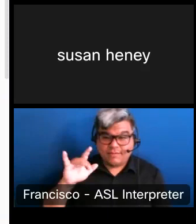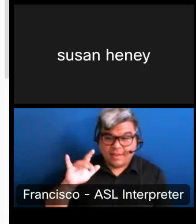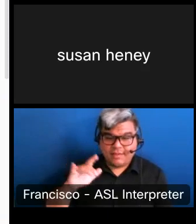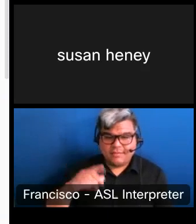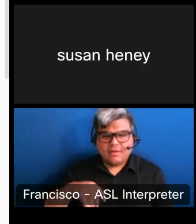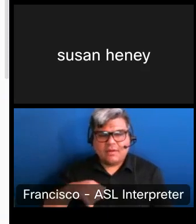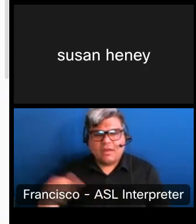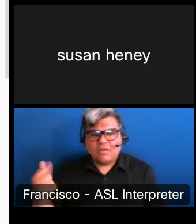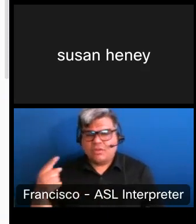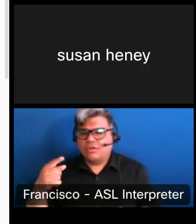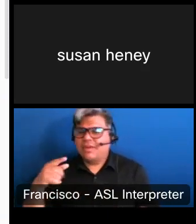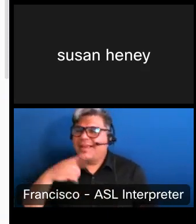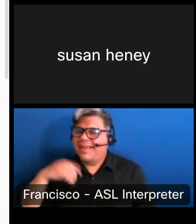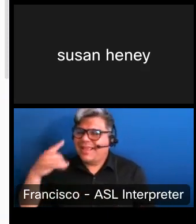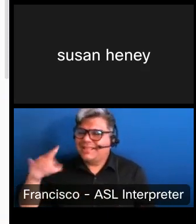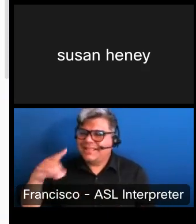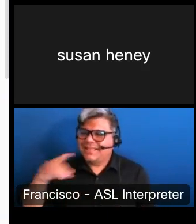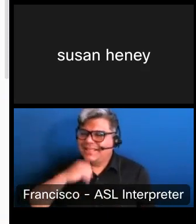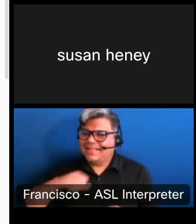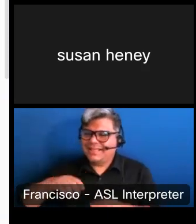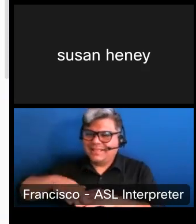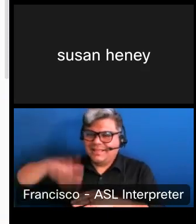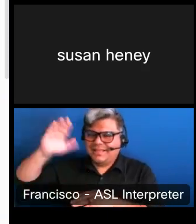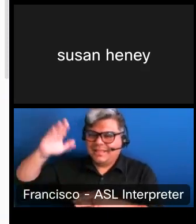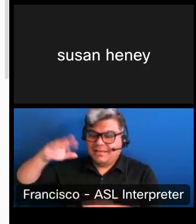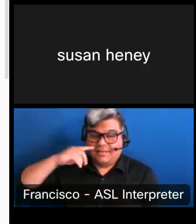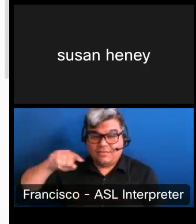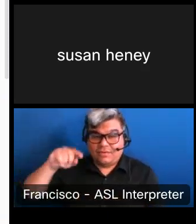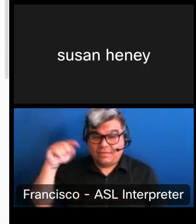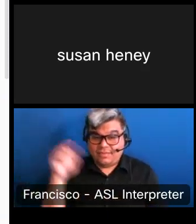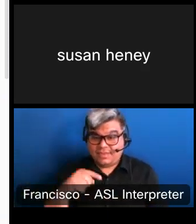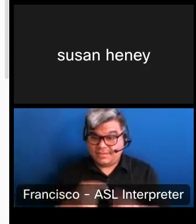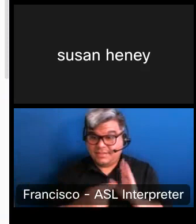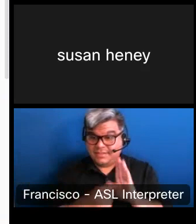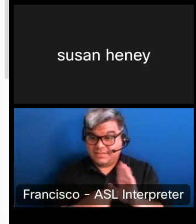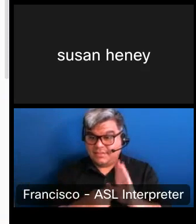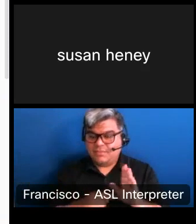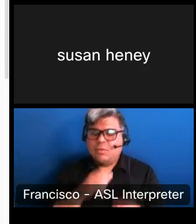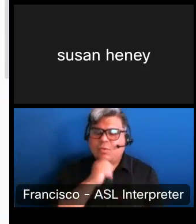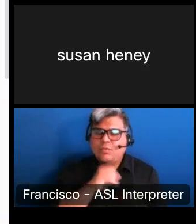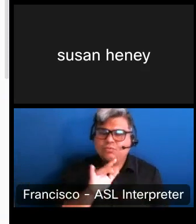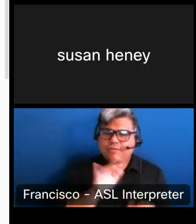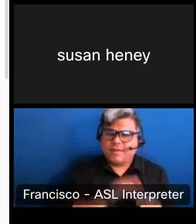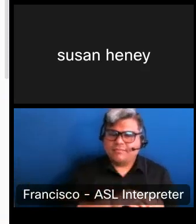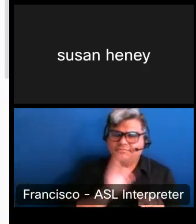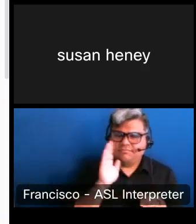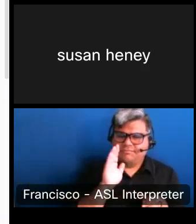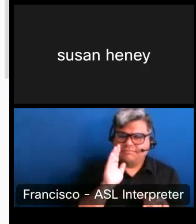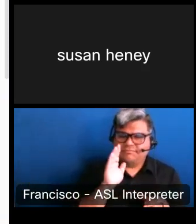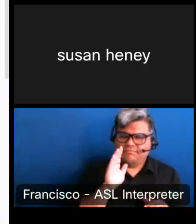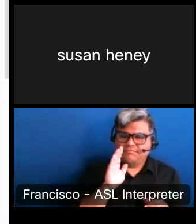and over. For this demonstration, I'm going to use the 25 years and over because this data are